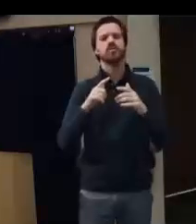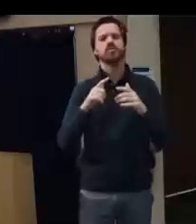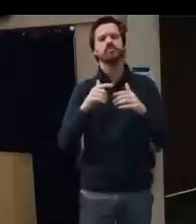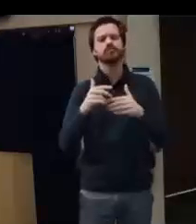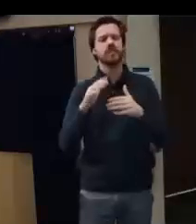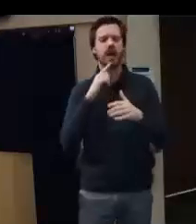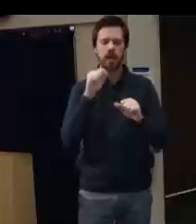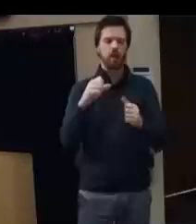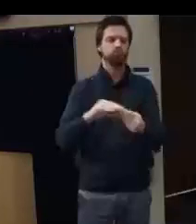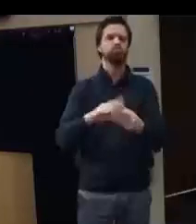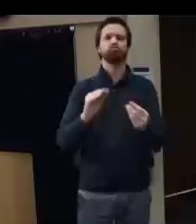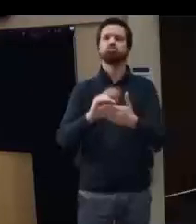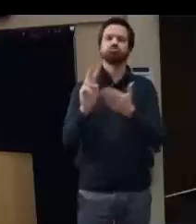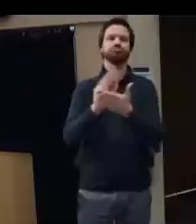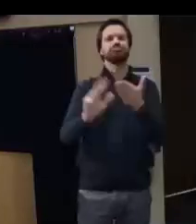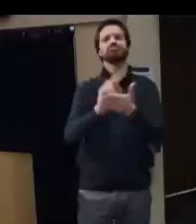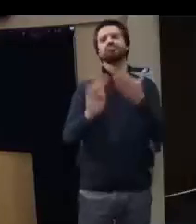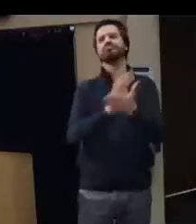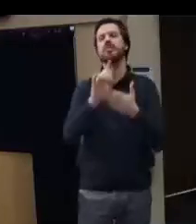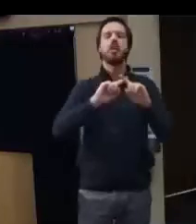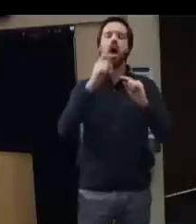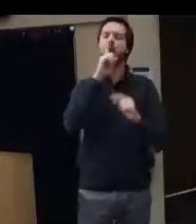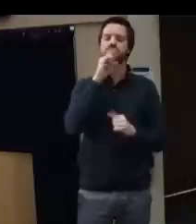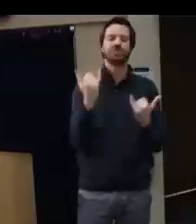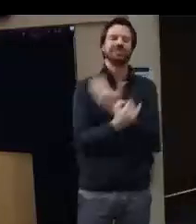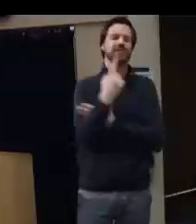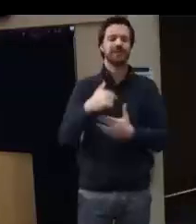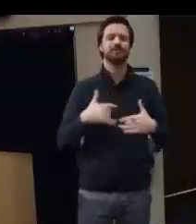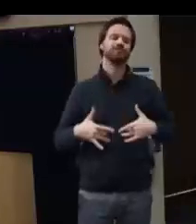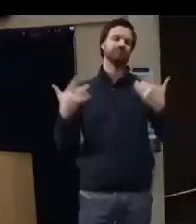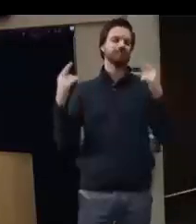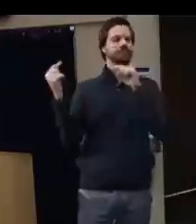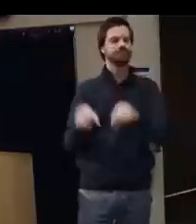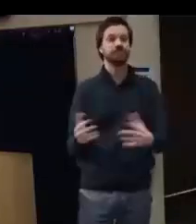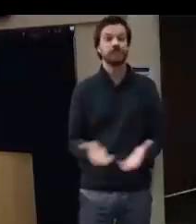I will not today but just to let you know I'm super excited to be here um just to begin can